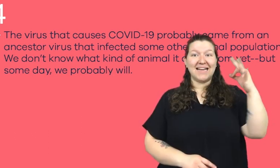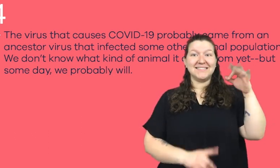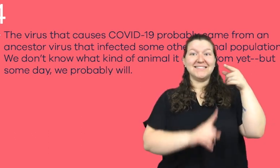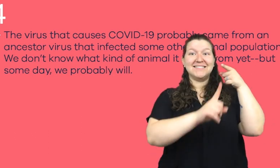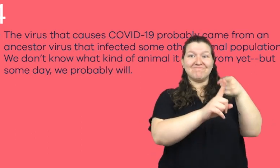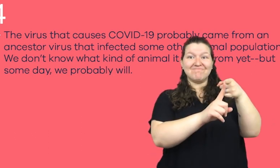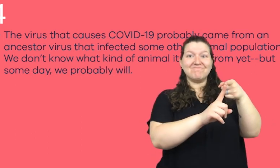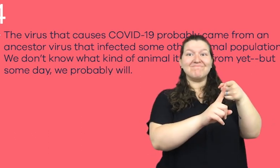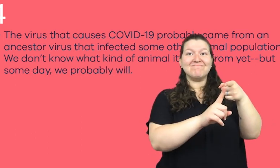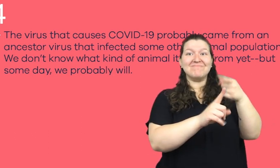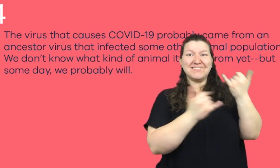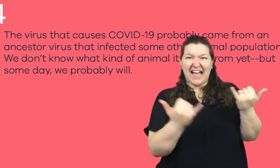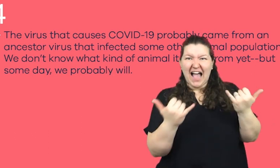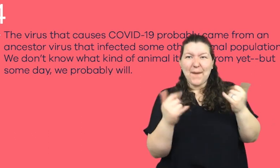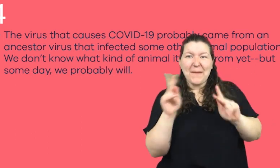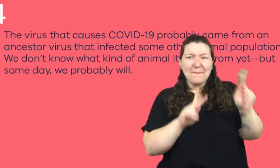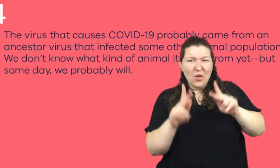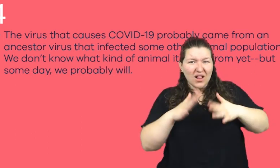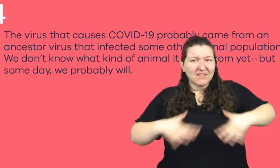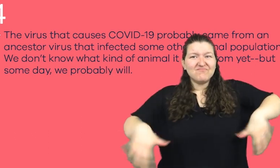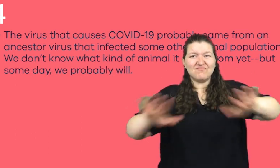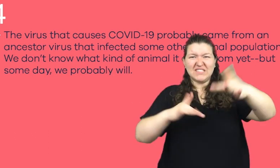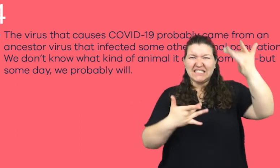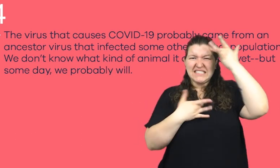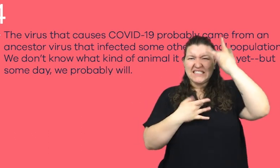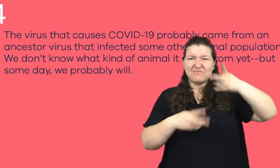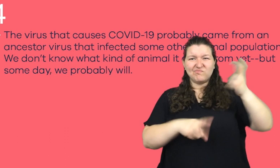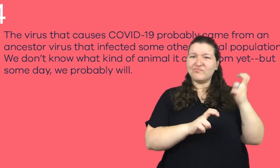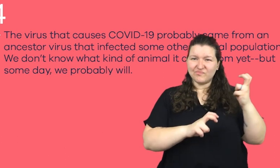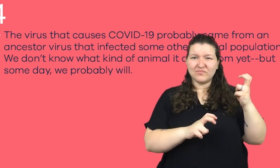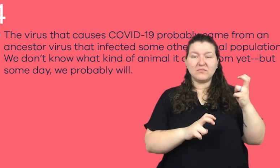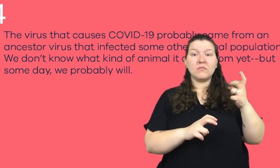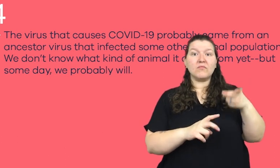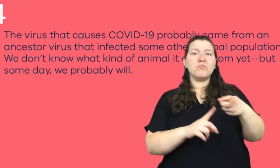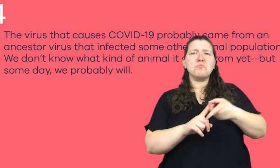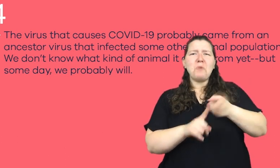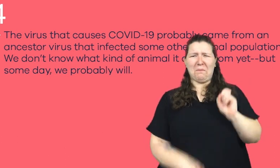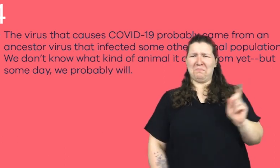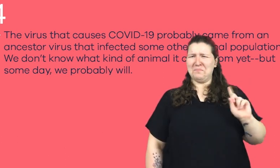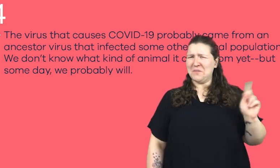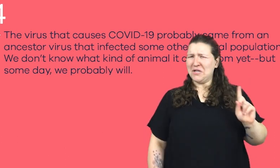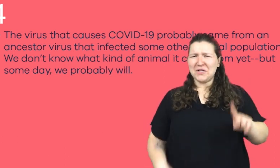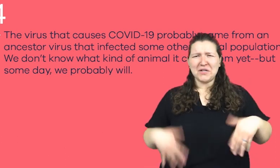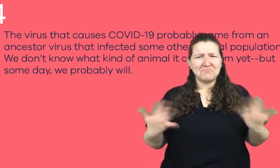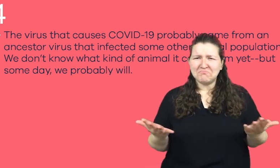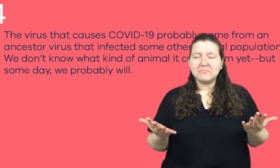The virus that causes COVID-19 probably came from an ancestor virus